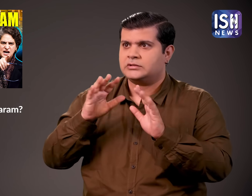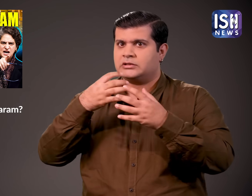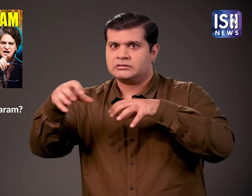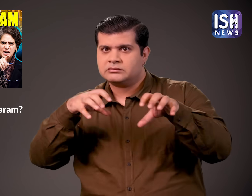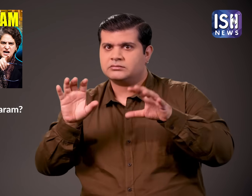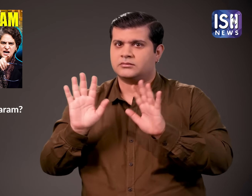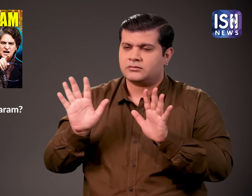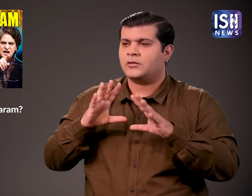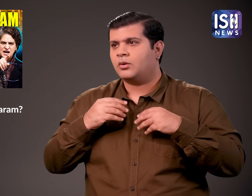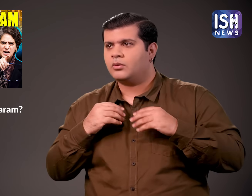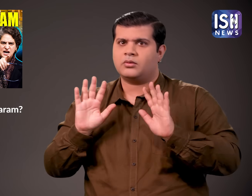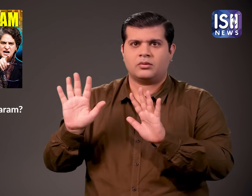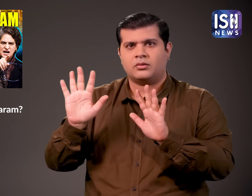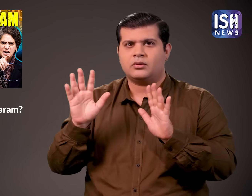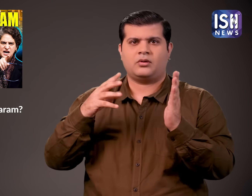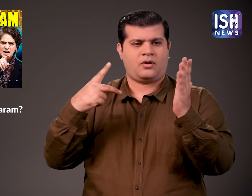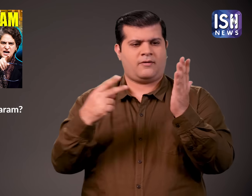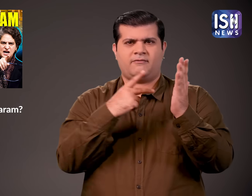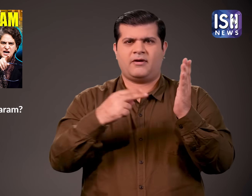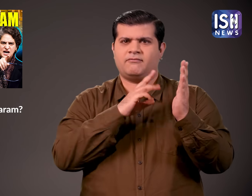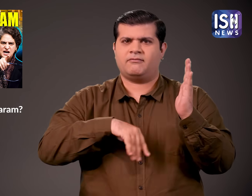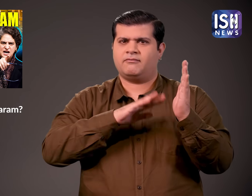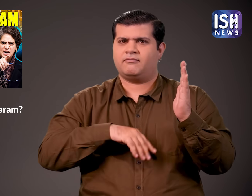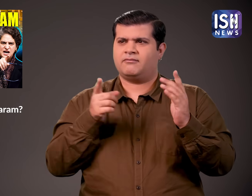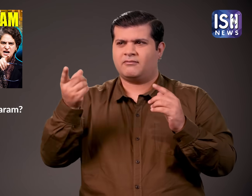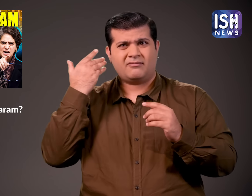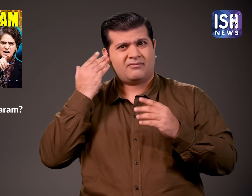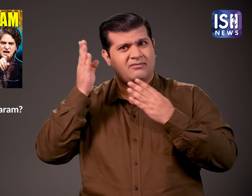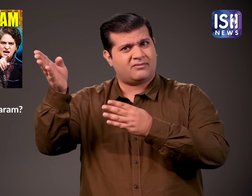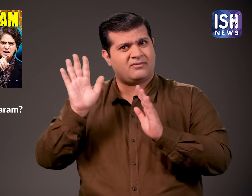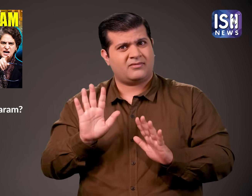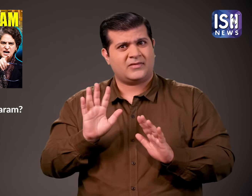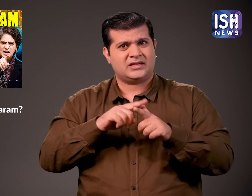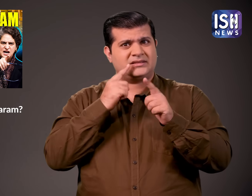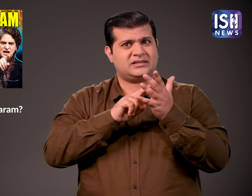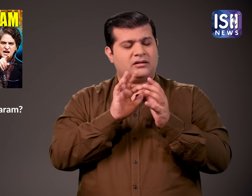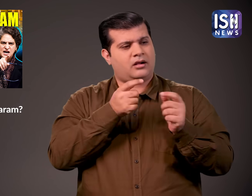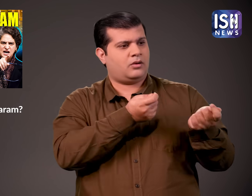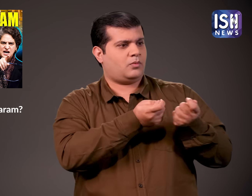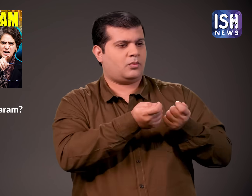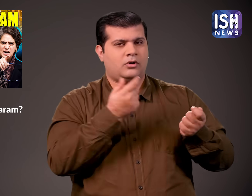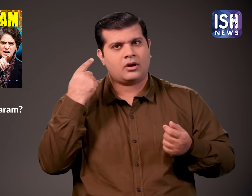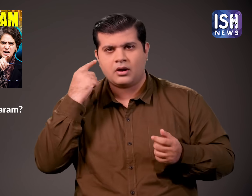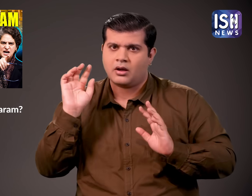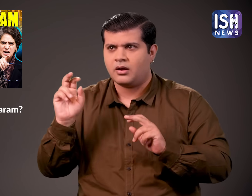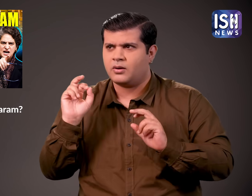divulging in divisive politics, siding with Jinnah and controlled by him,